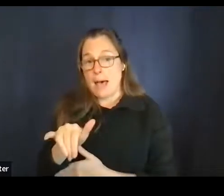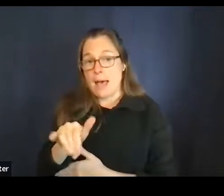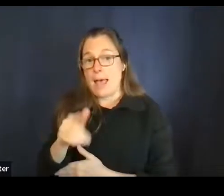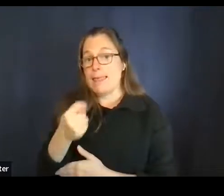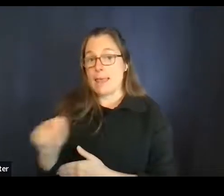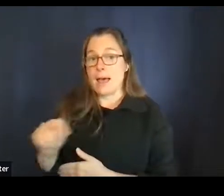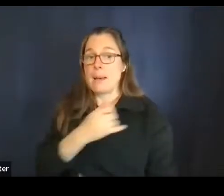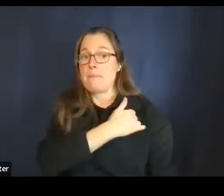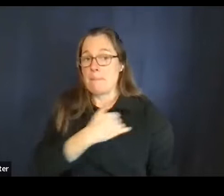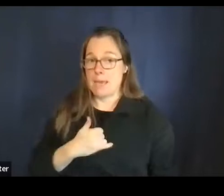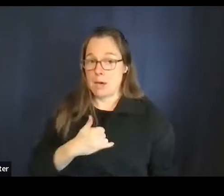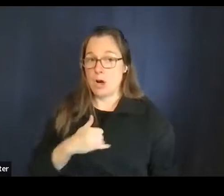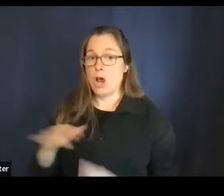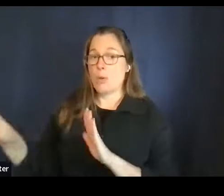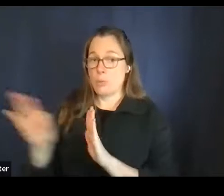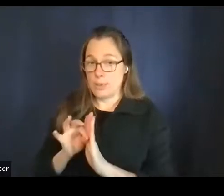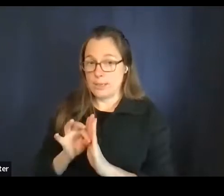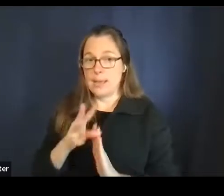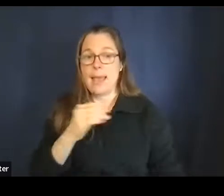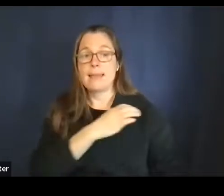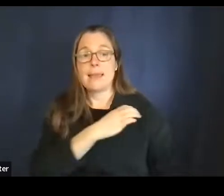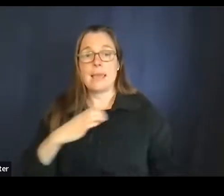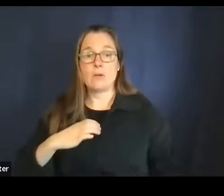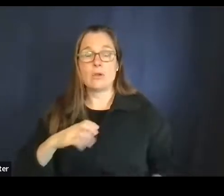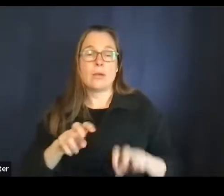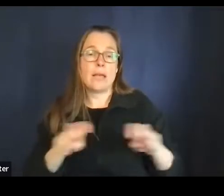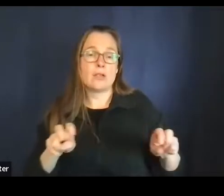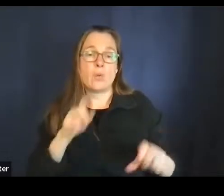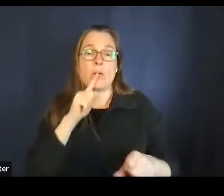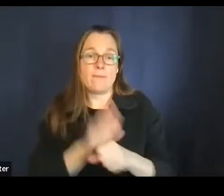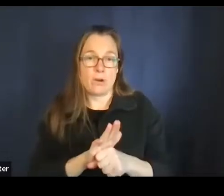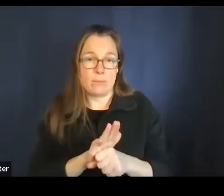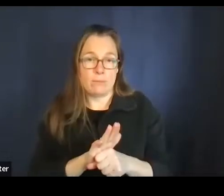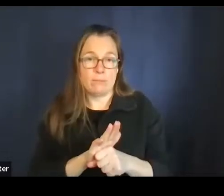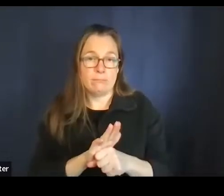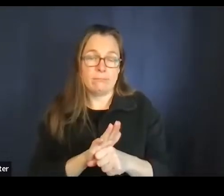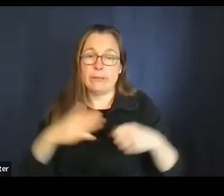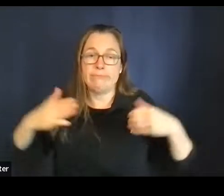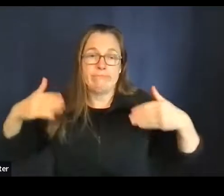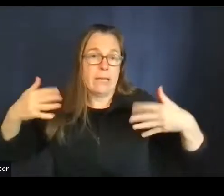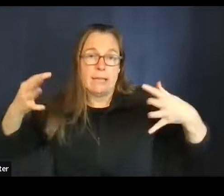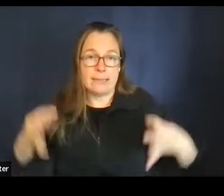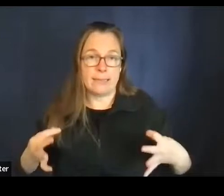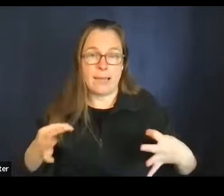appointing and the council confirming that appointment. So we won't be hiring a new city administrator